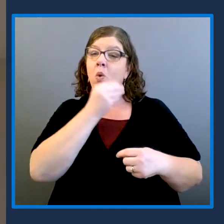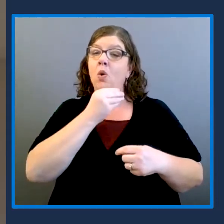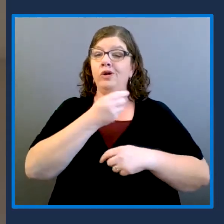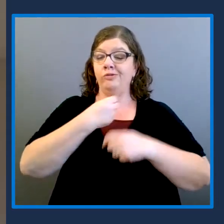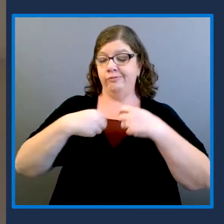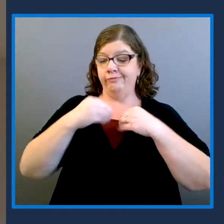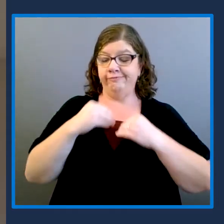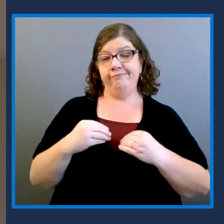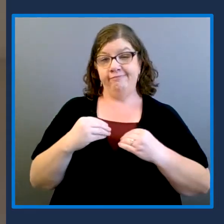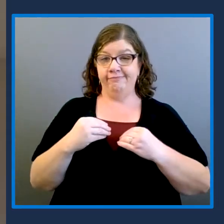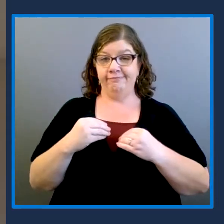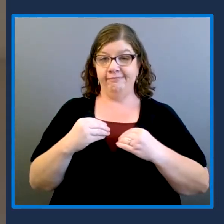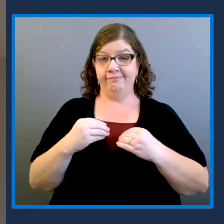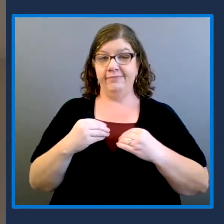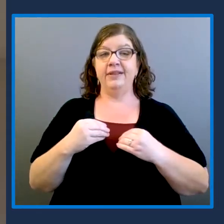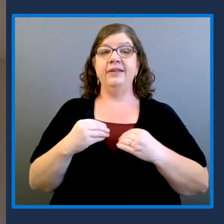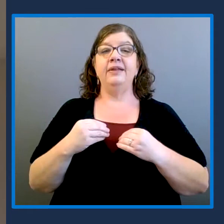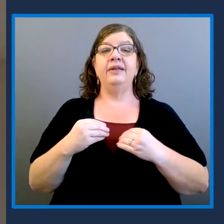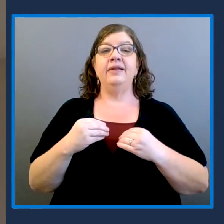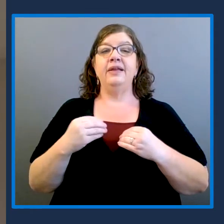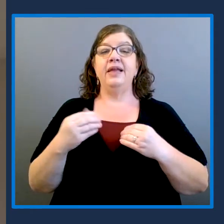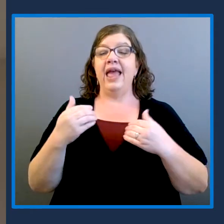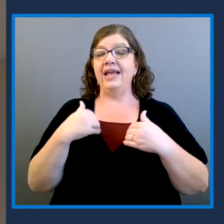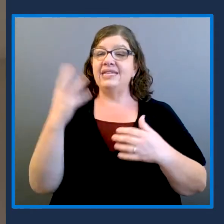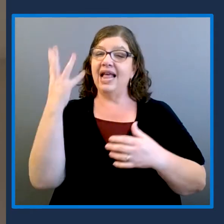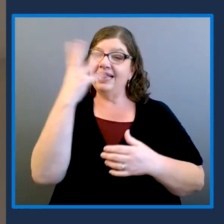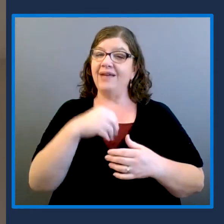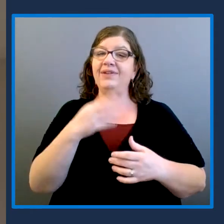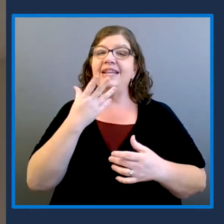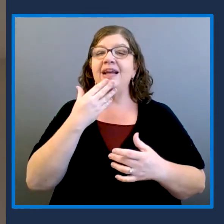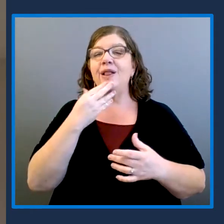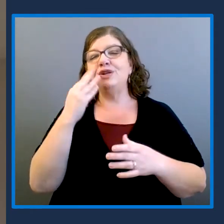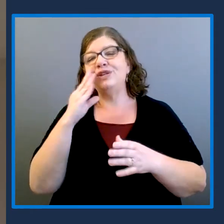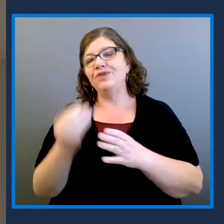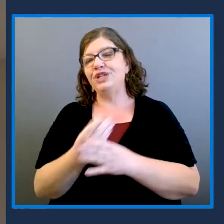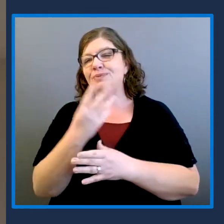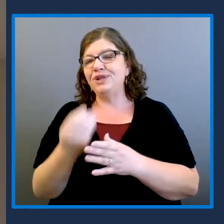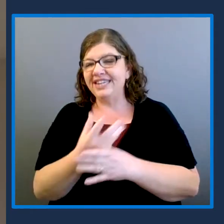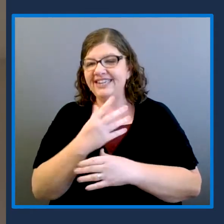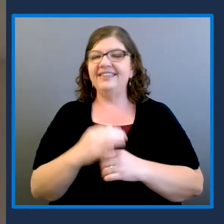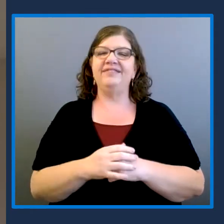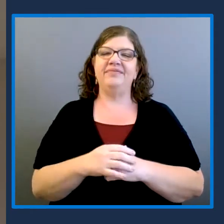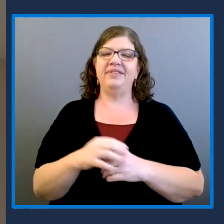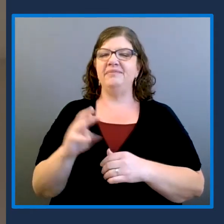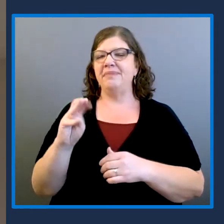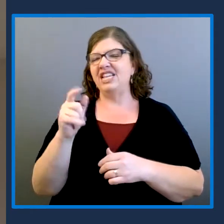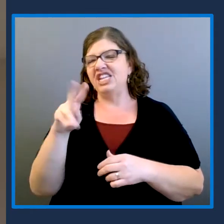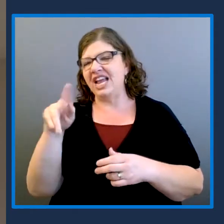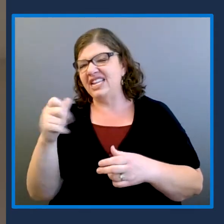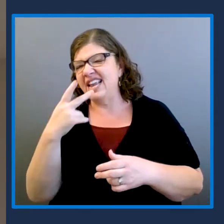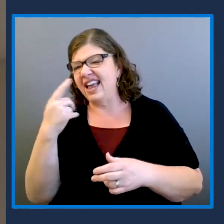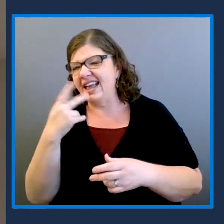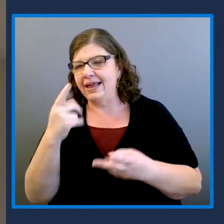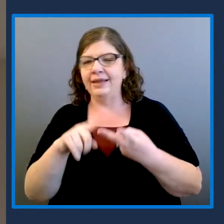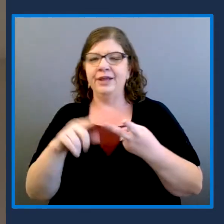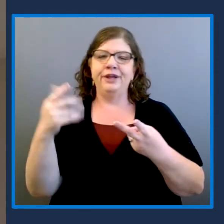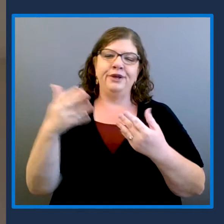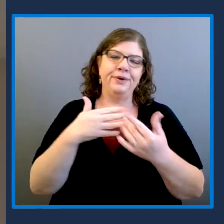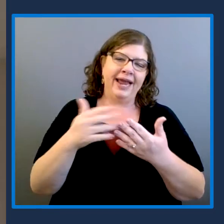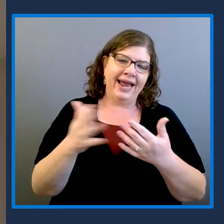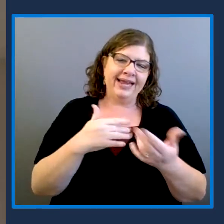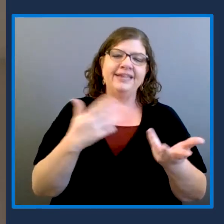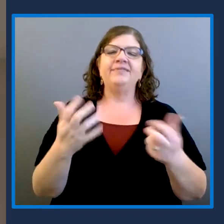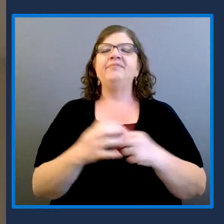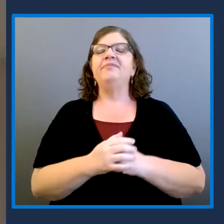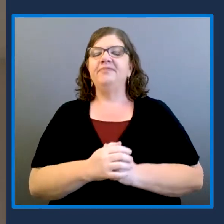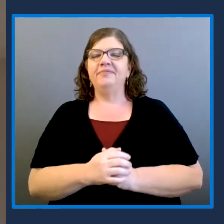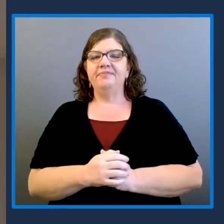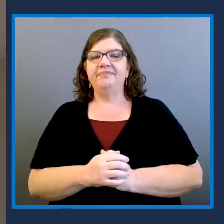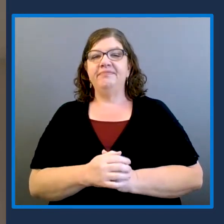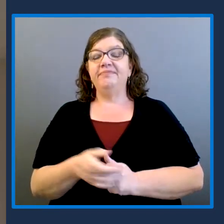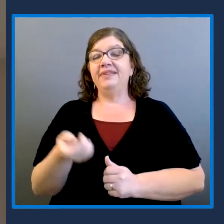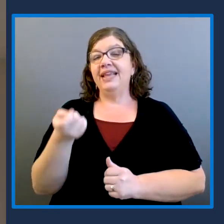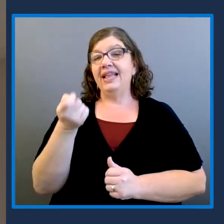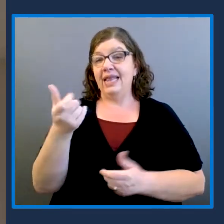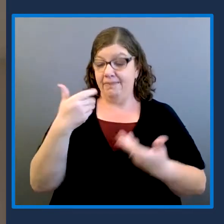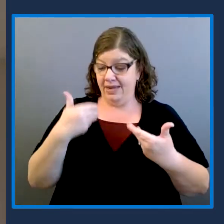floral patterned scarf today that has some really lovely colors for spring magenta and gray and a